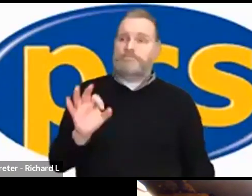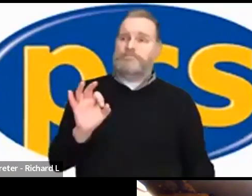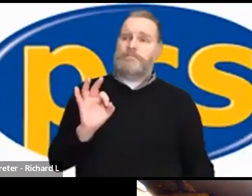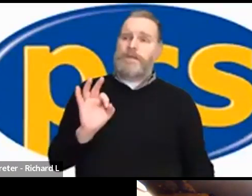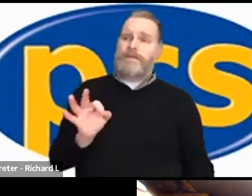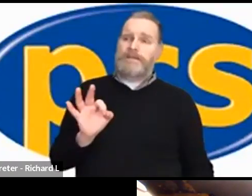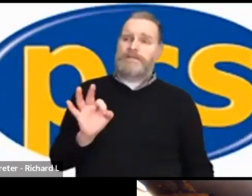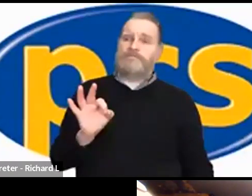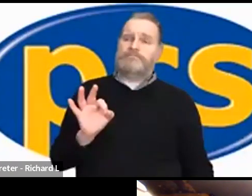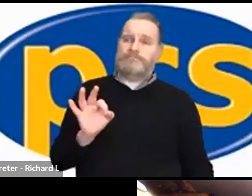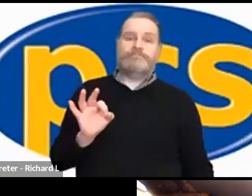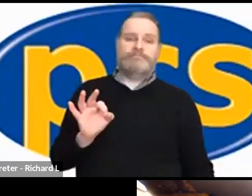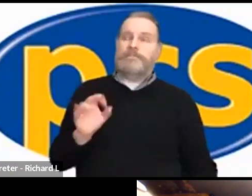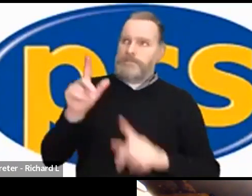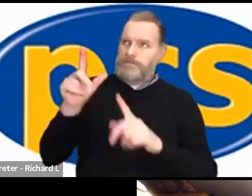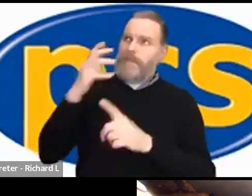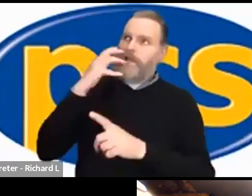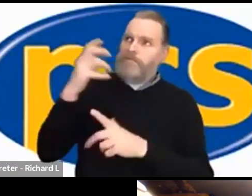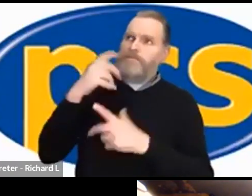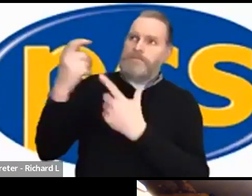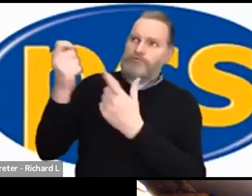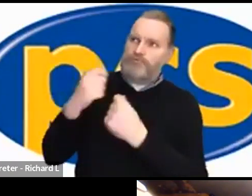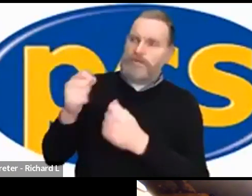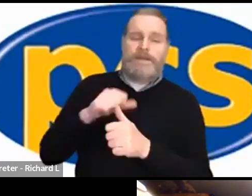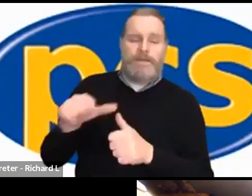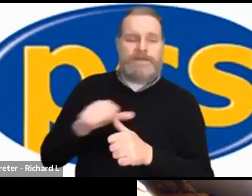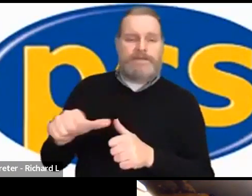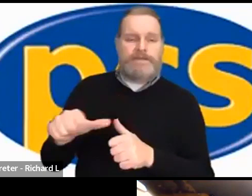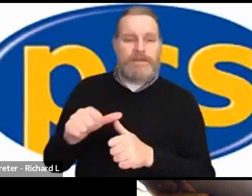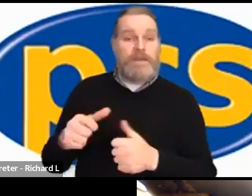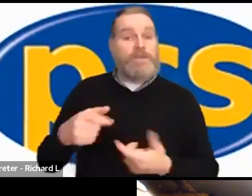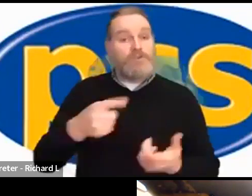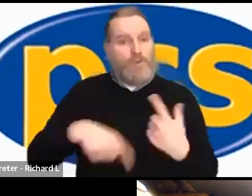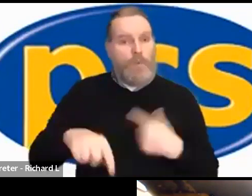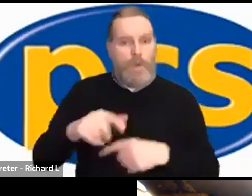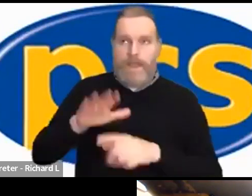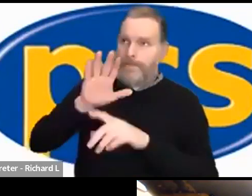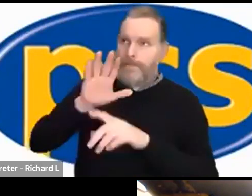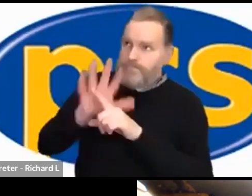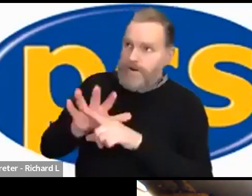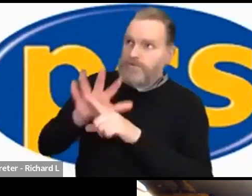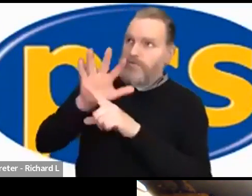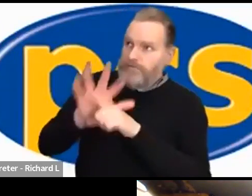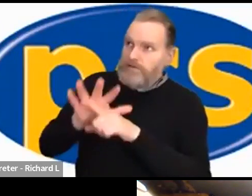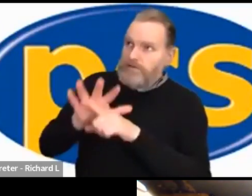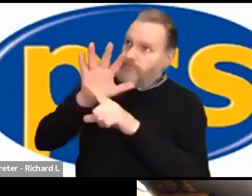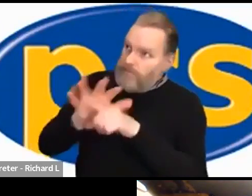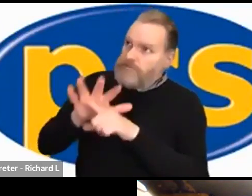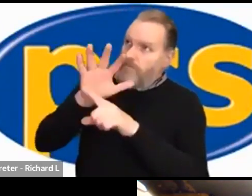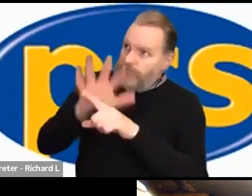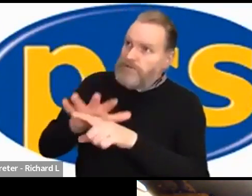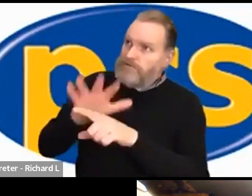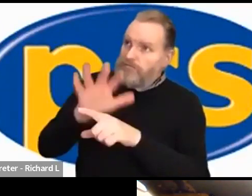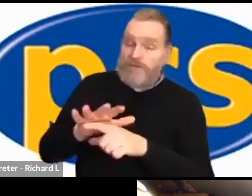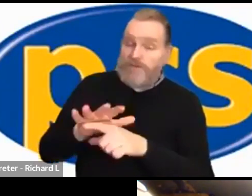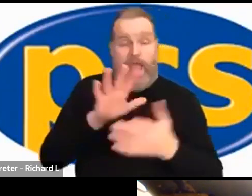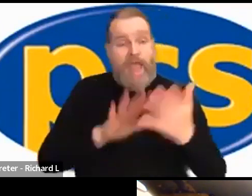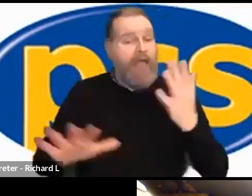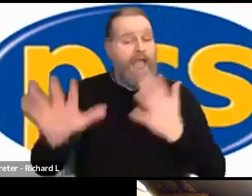that, and Nicola can see it m that. Nikola can see it's not just a one day strike. It's part of a big programme building pressure. Now over over a number of months, and person person striking next